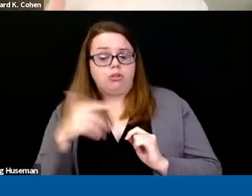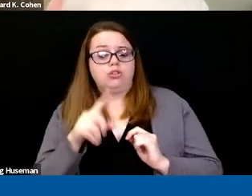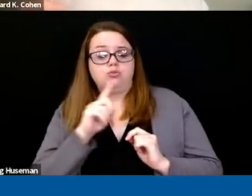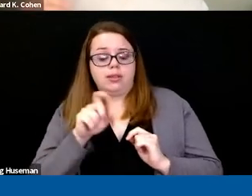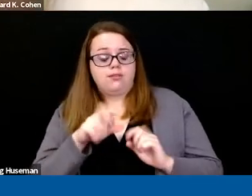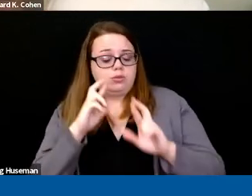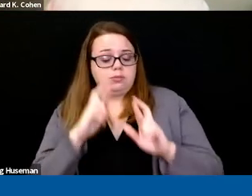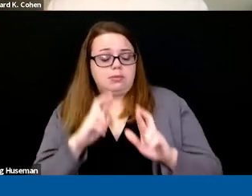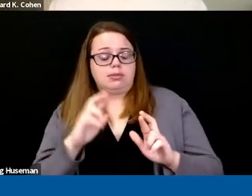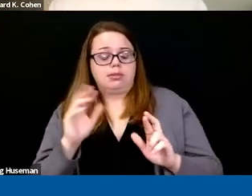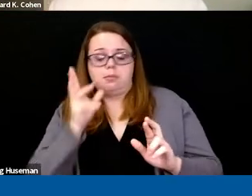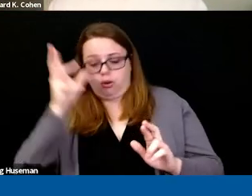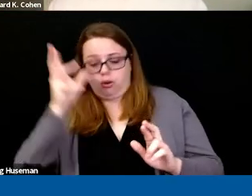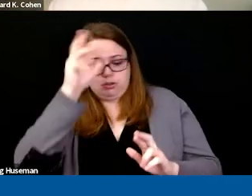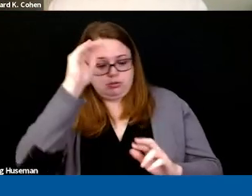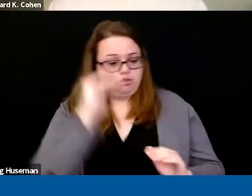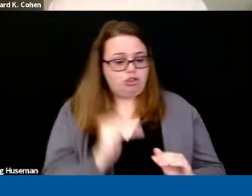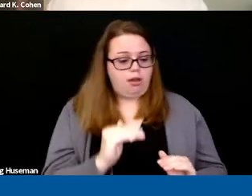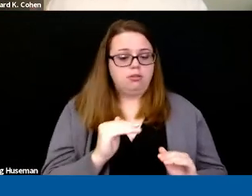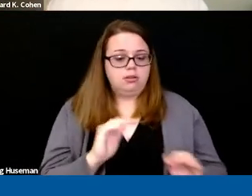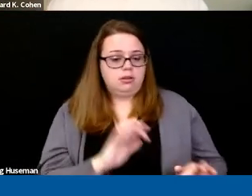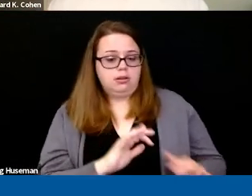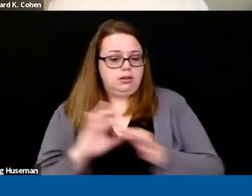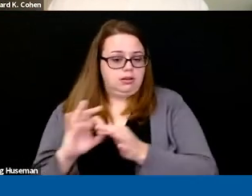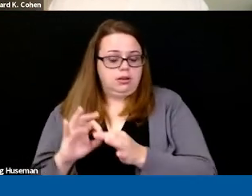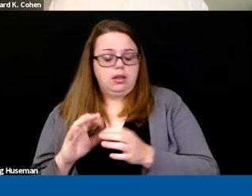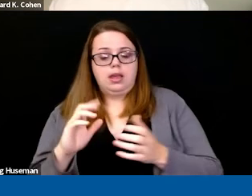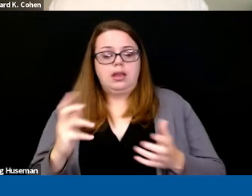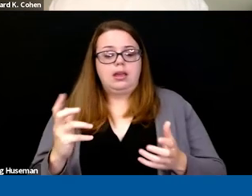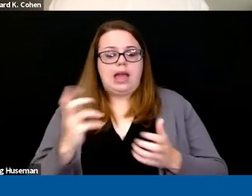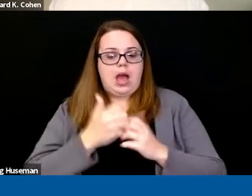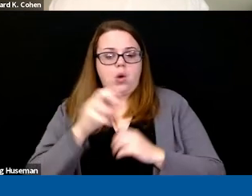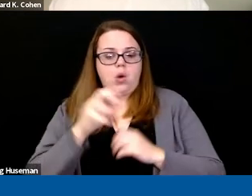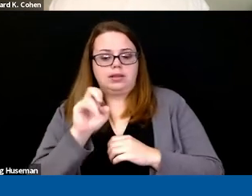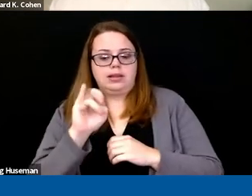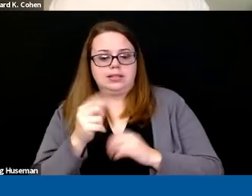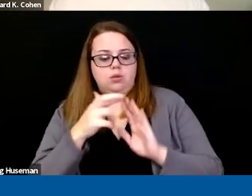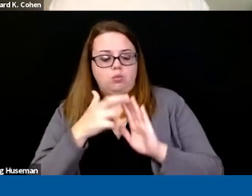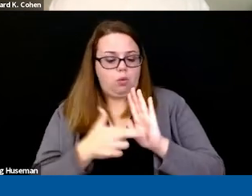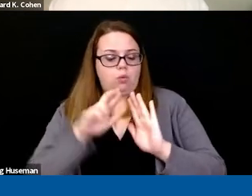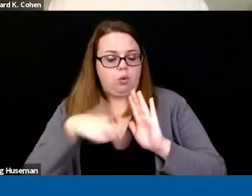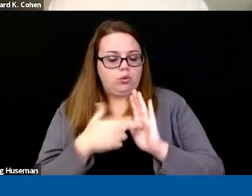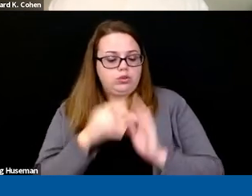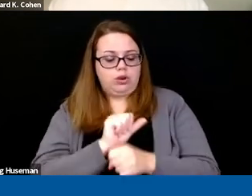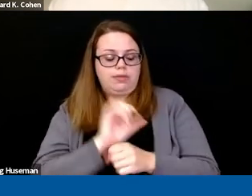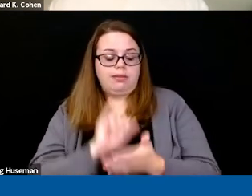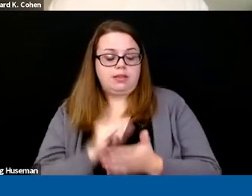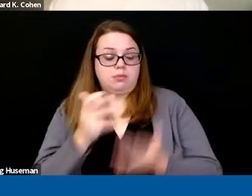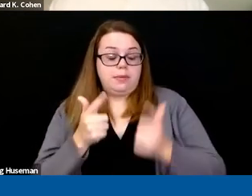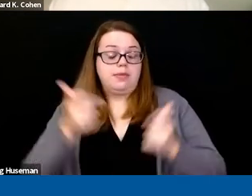the parent-child hierarchy of the way you're nesting roles. So that's probably one of the biggest problems, most common that I see.